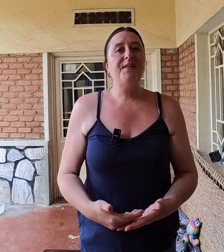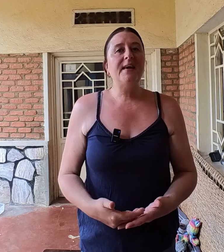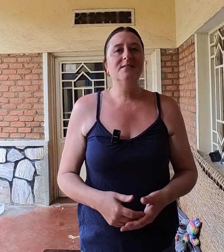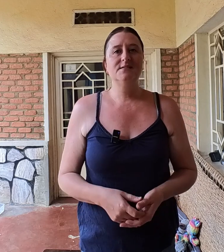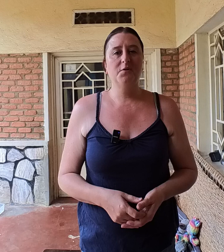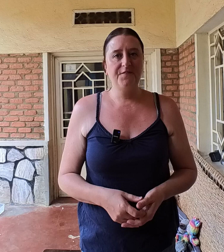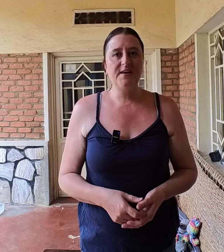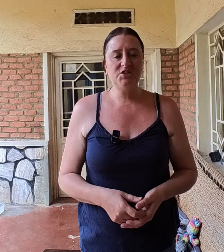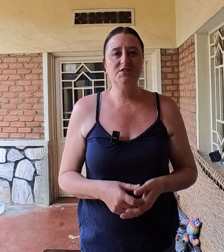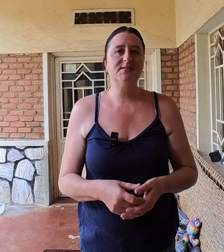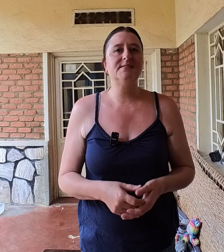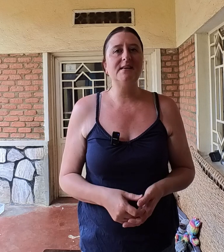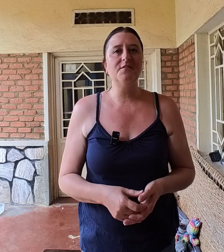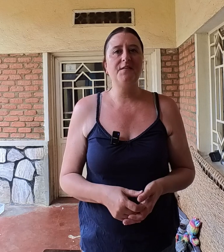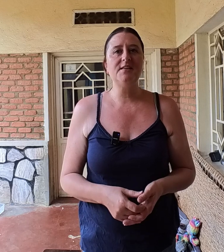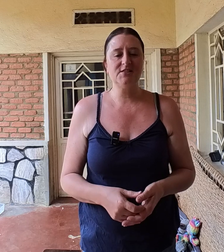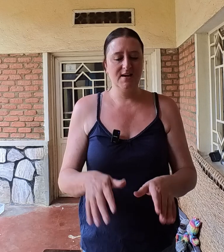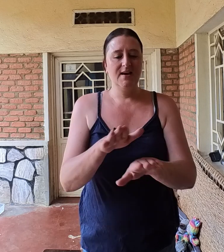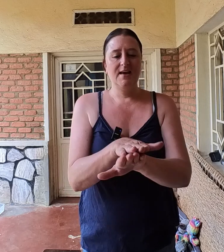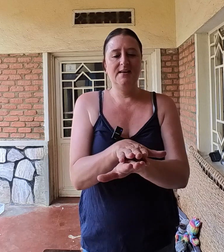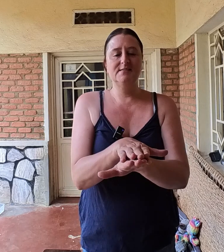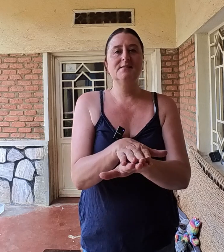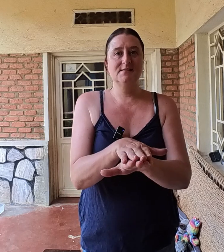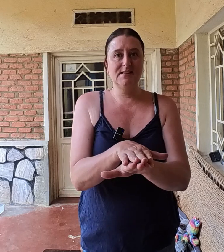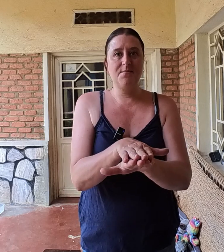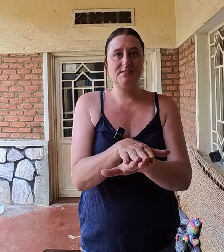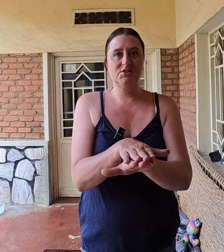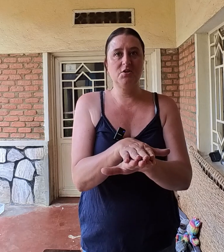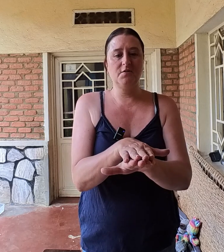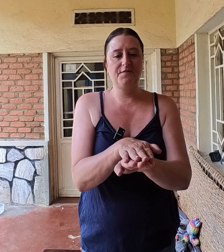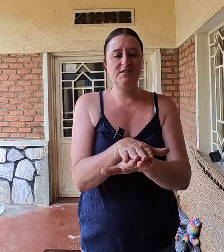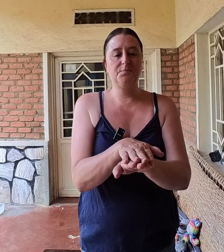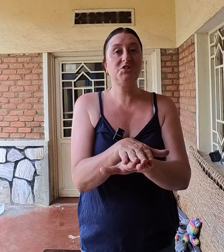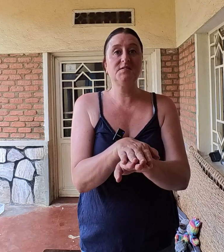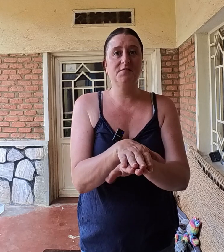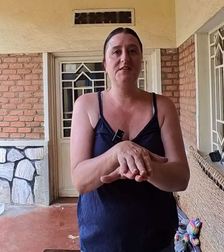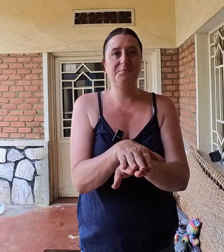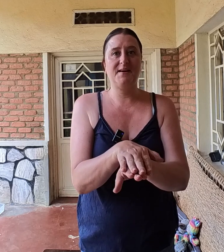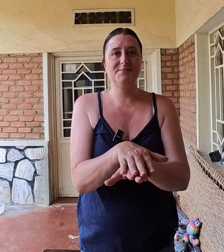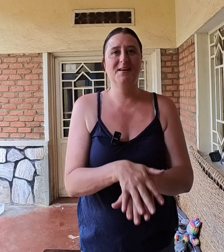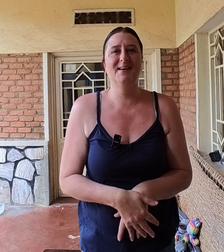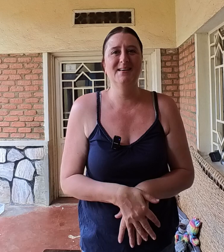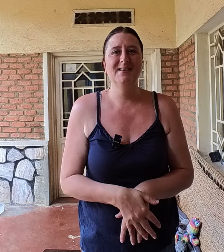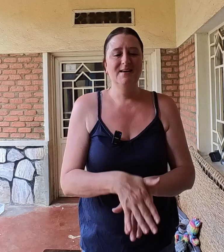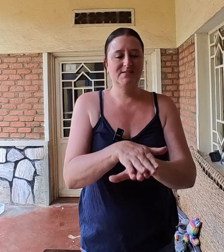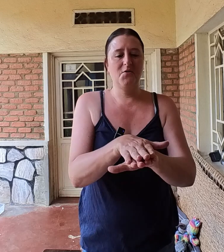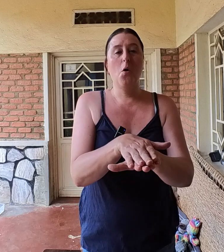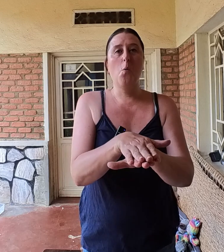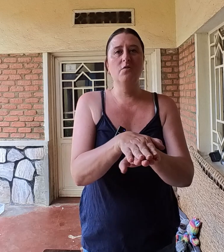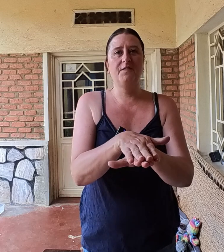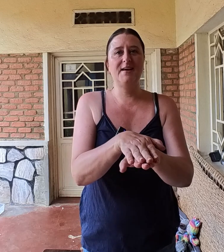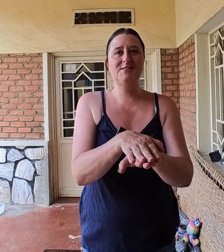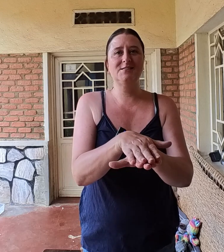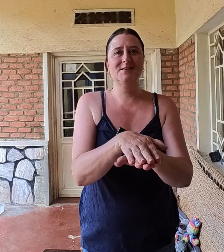Ifi, so a fish, just a single fish, is the same as a shoal of fish, but just the fish bit. So, one fish.